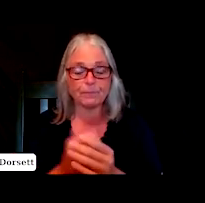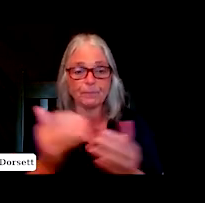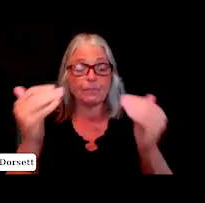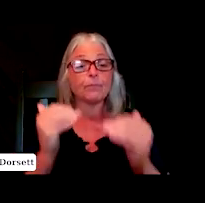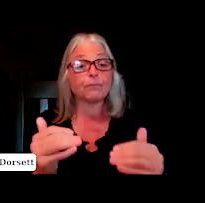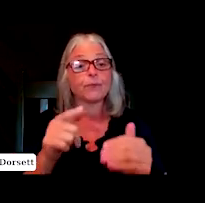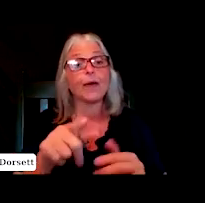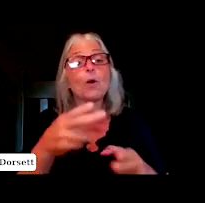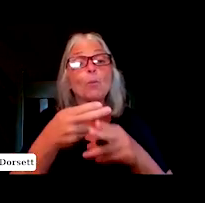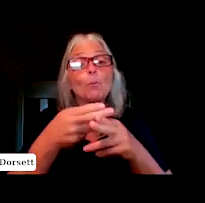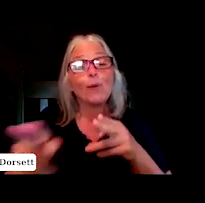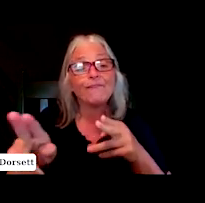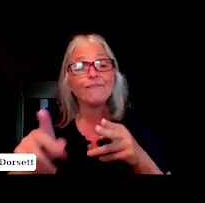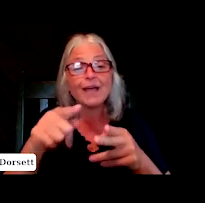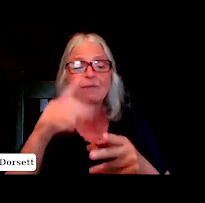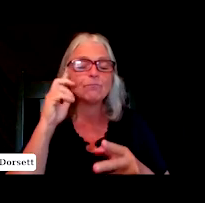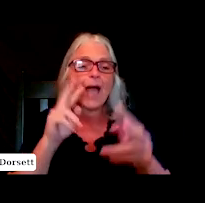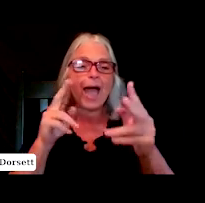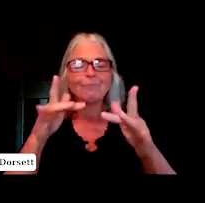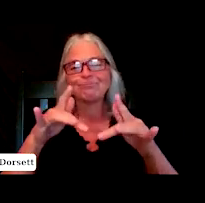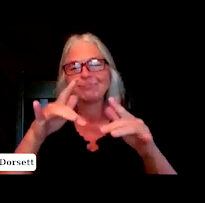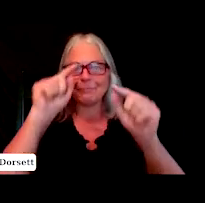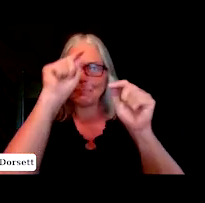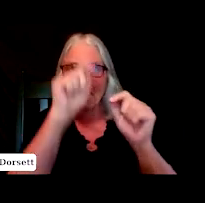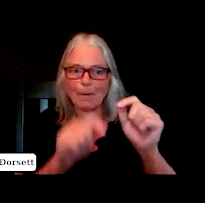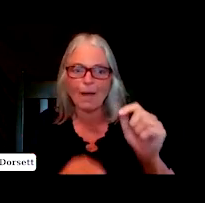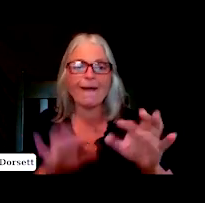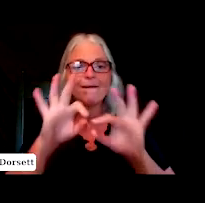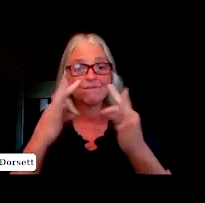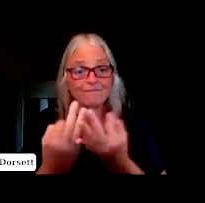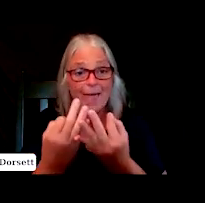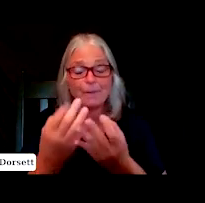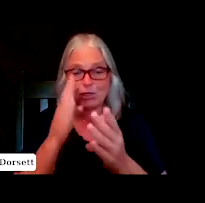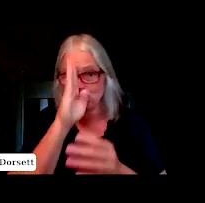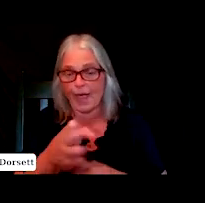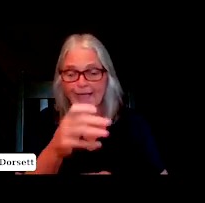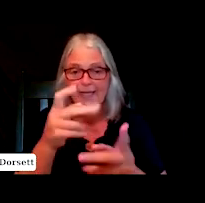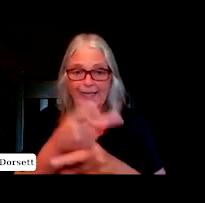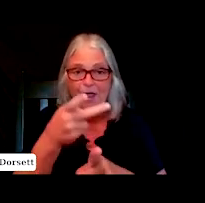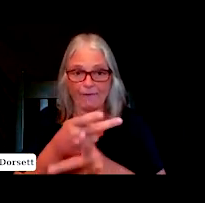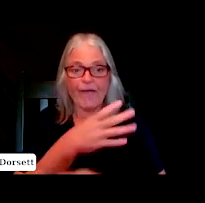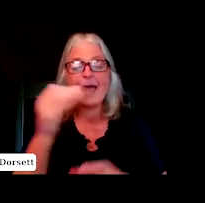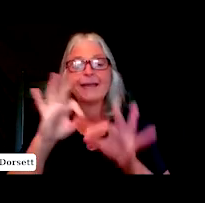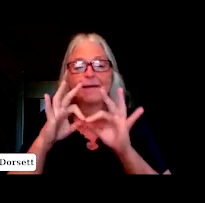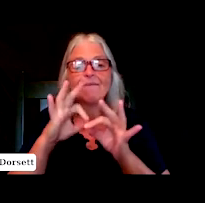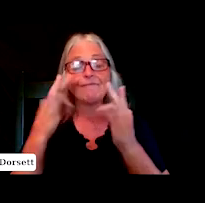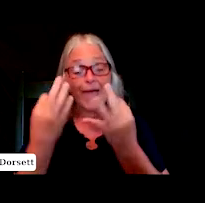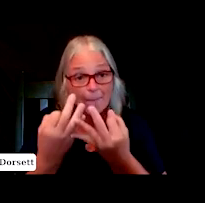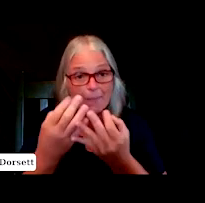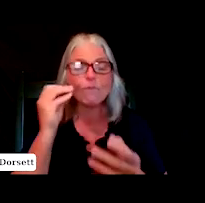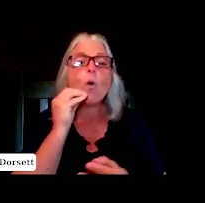The brief draws insights from direct care workers, family caregivers, and recognized leaders in caregiving. Home, Care.